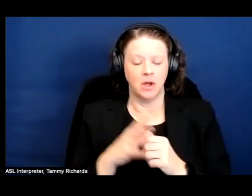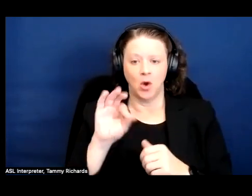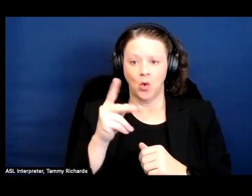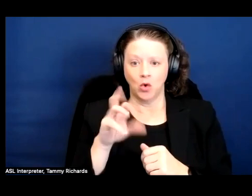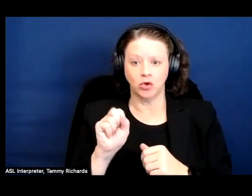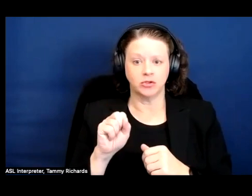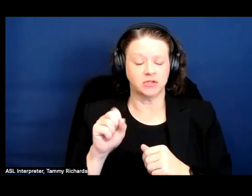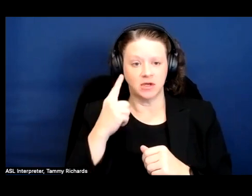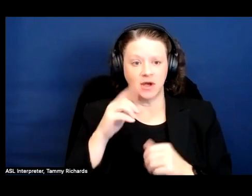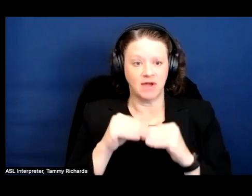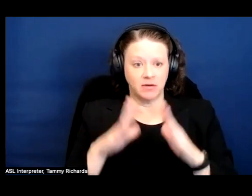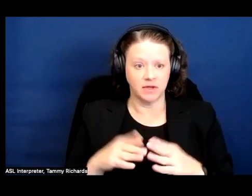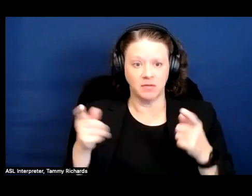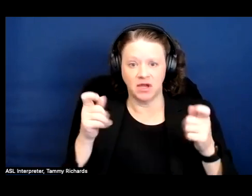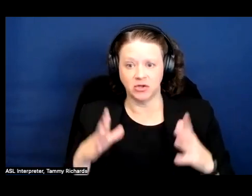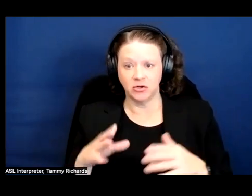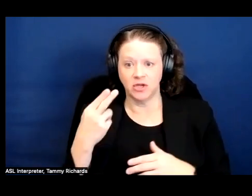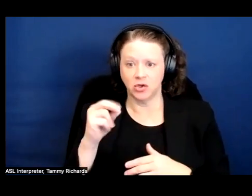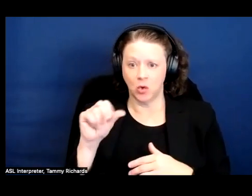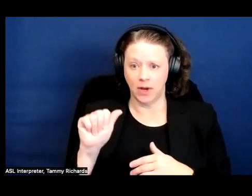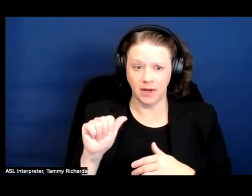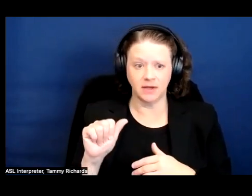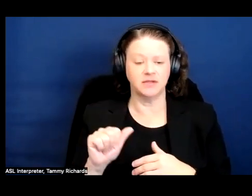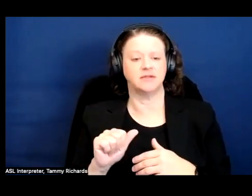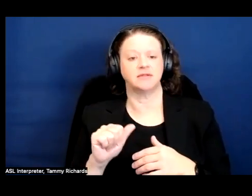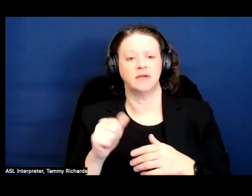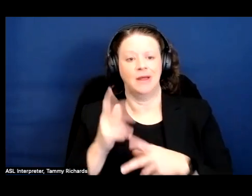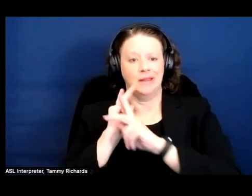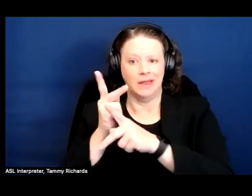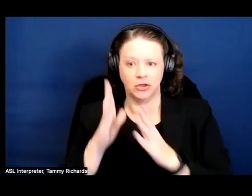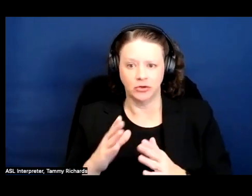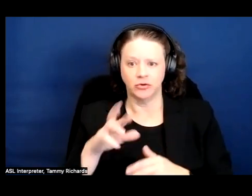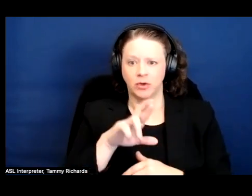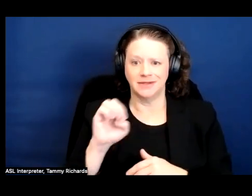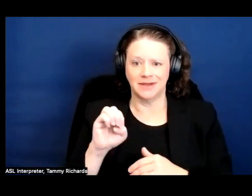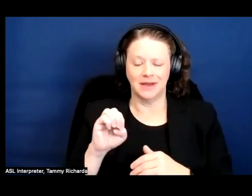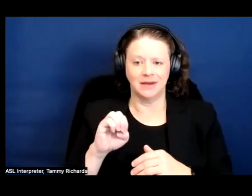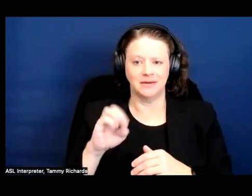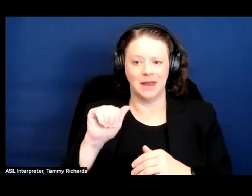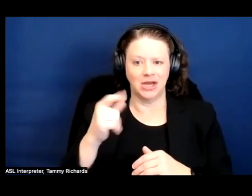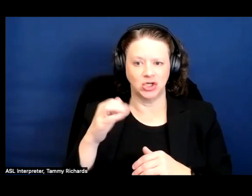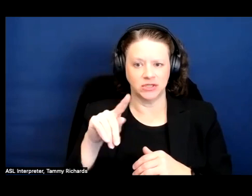Any kind of limitation or exclusion would have to be based on actual risks of harm.